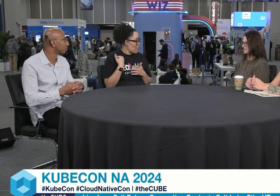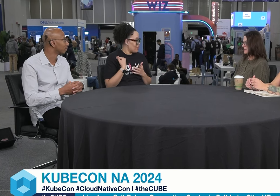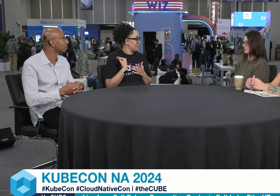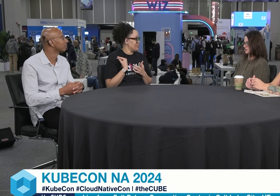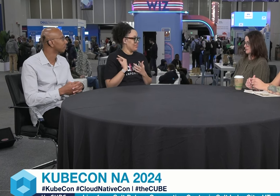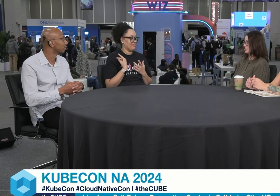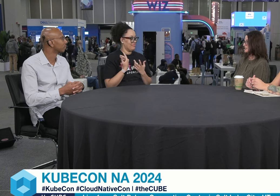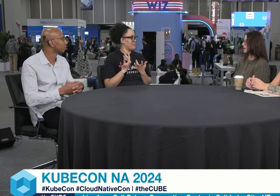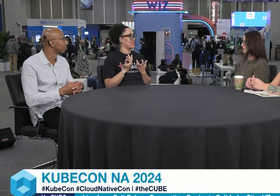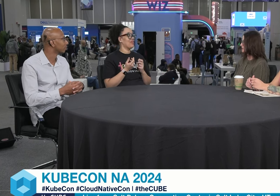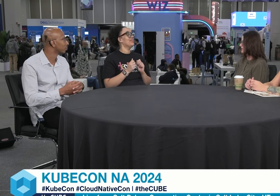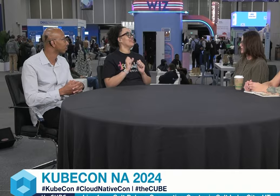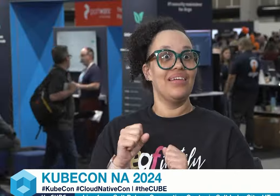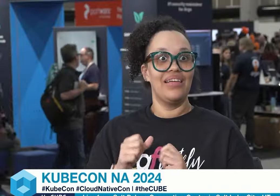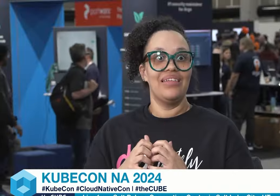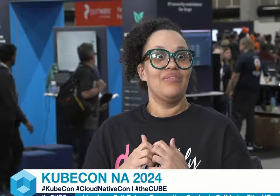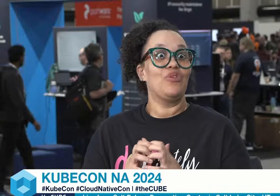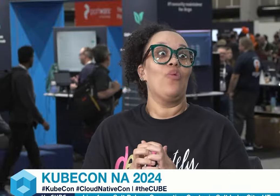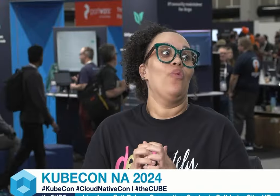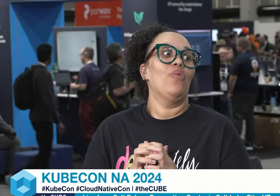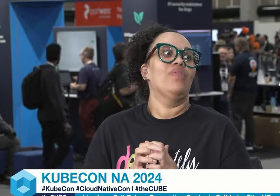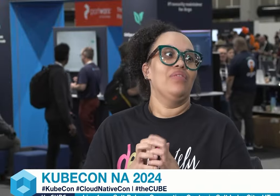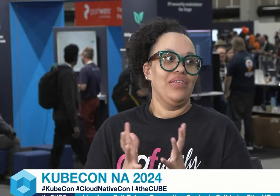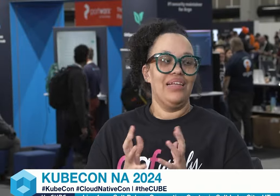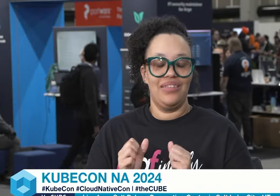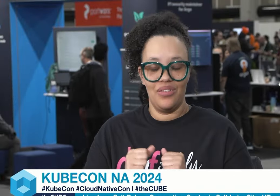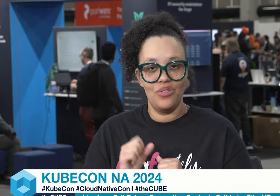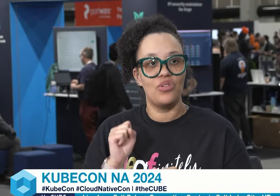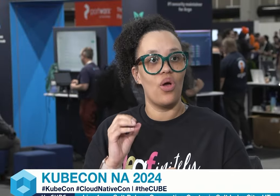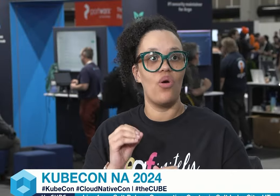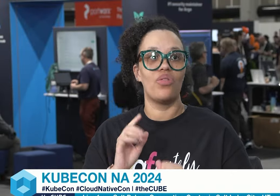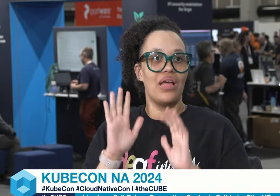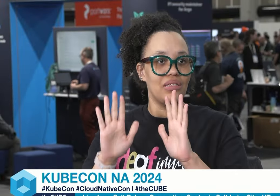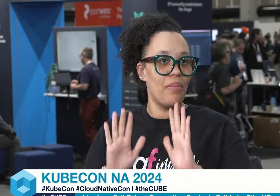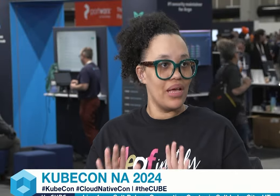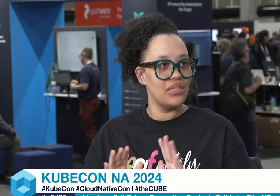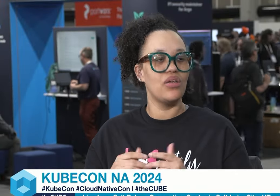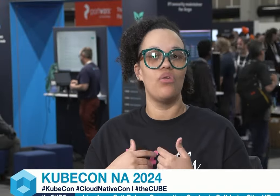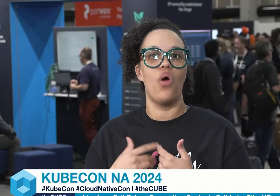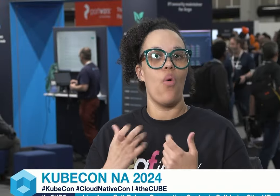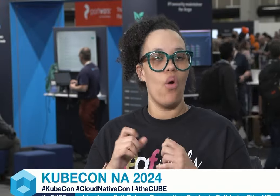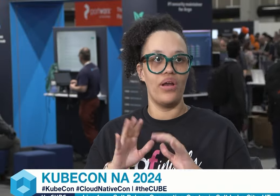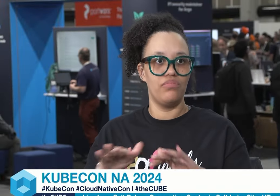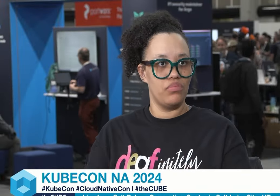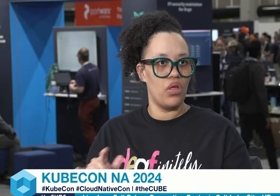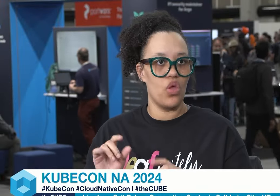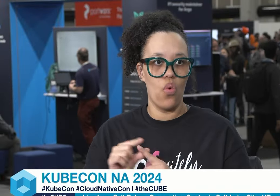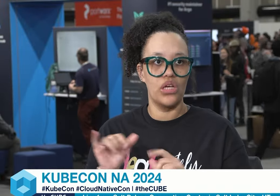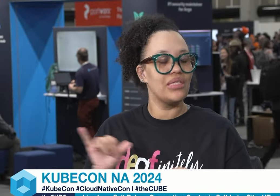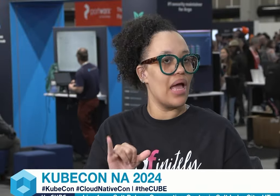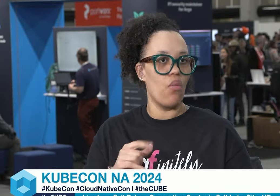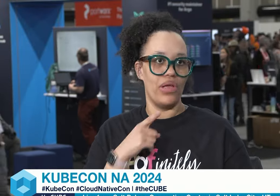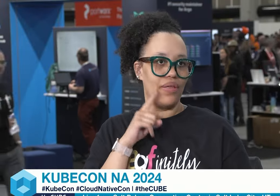I would say maybe just a few weeks ago. Wow. - Yes. So we're trying to grow that as well. That's been amazing. And we're trying